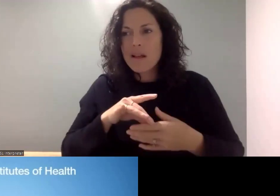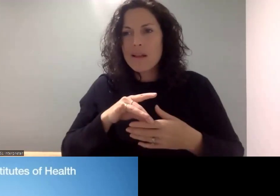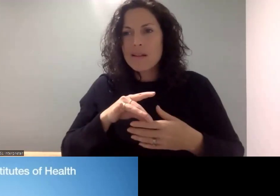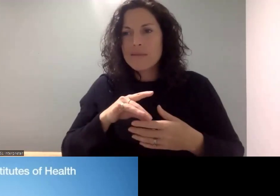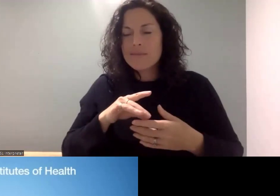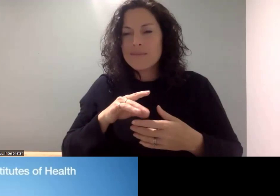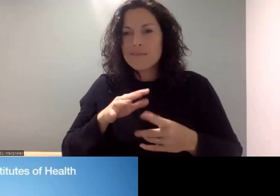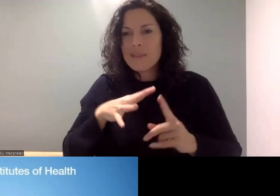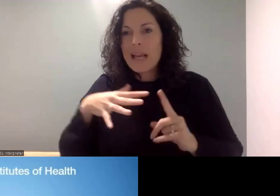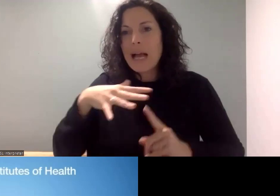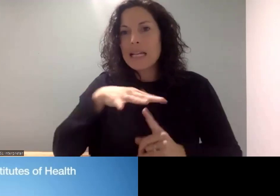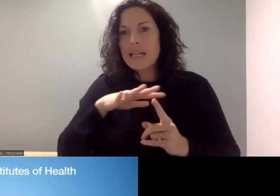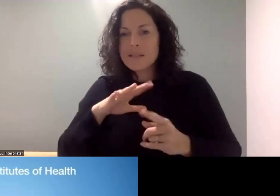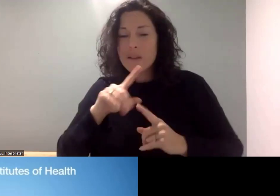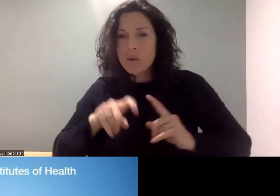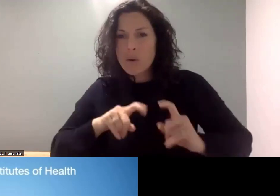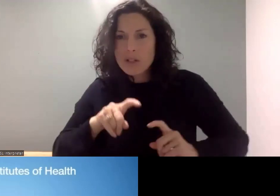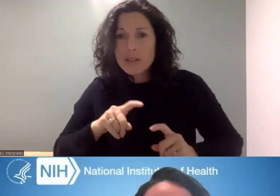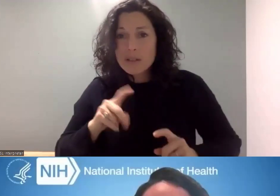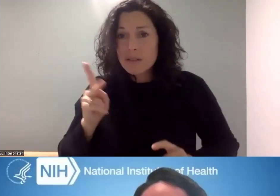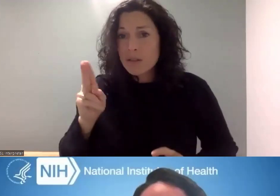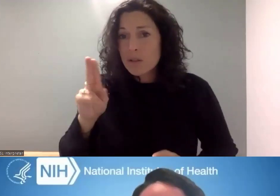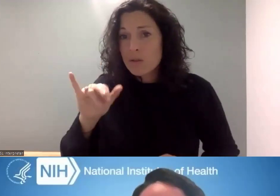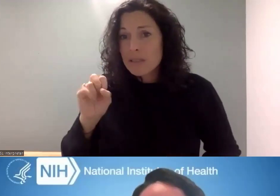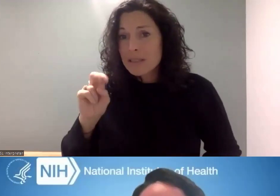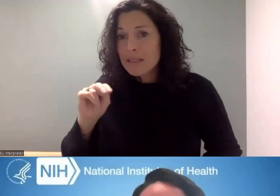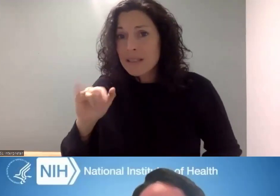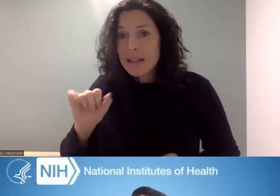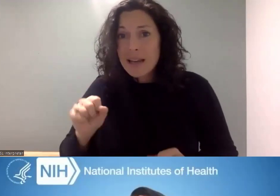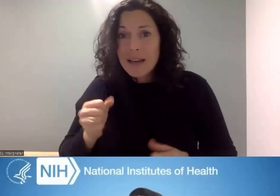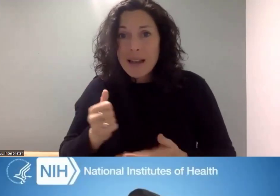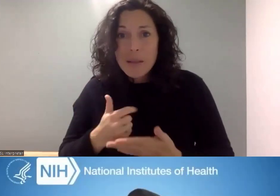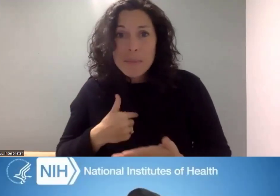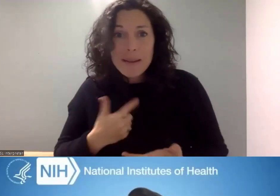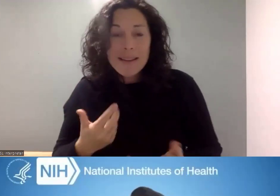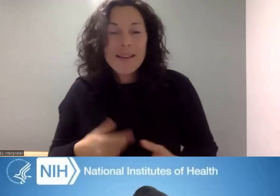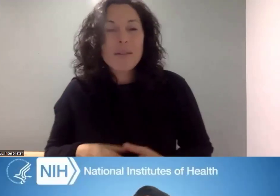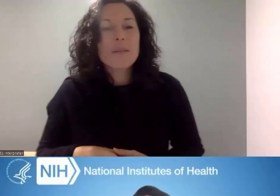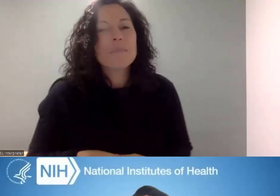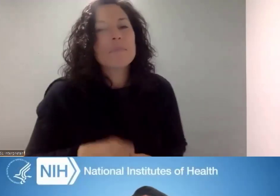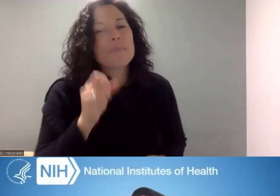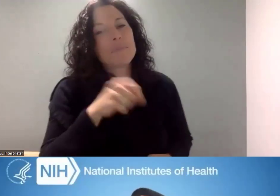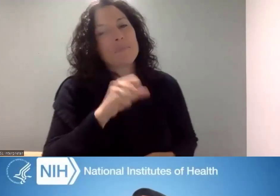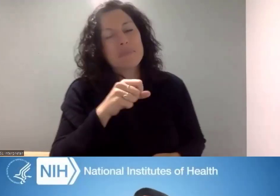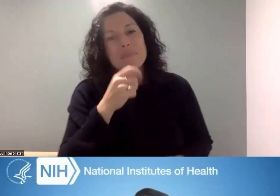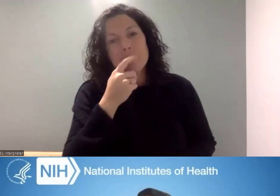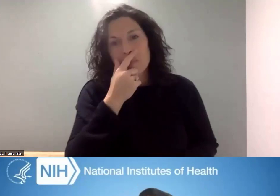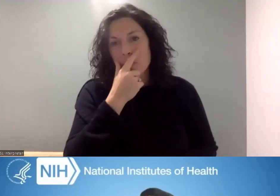Kristin, you could help me, if you feel like it. Kristin Ta: Absolutely. So Other Support